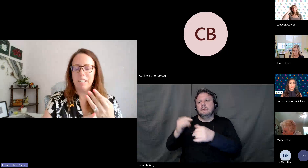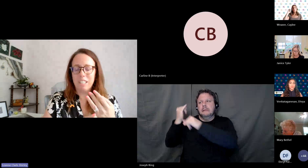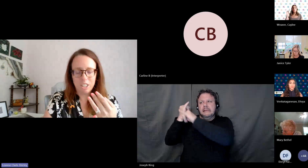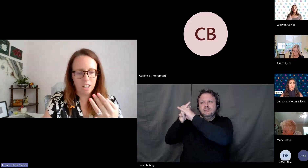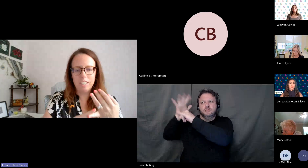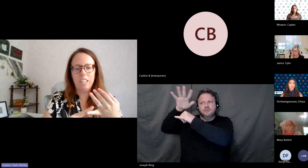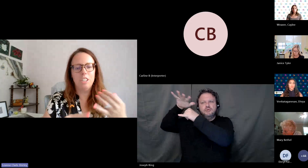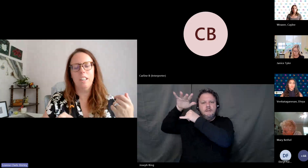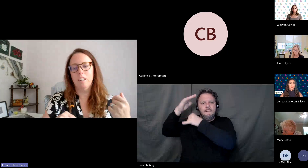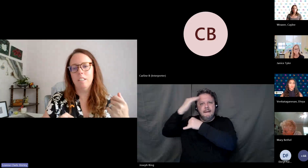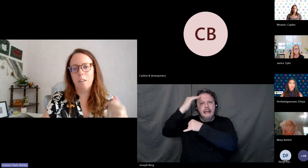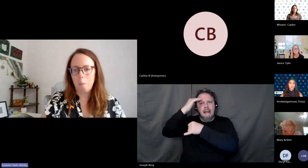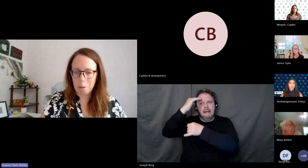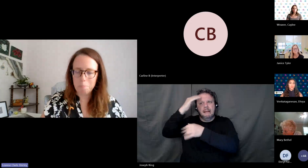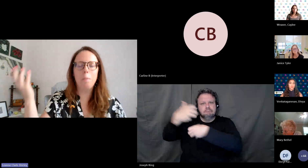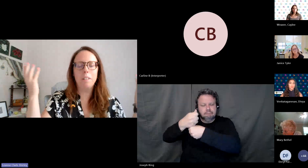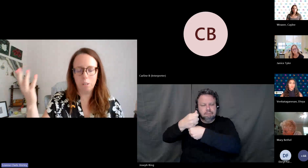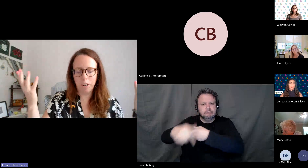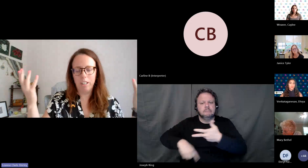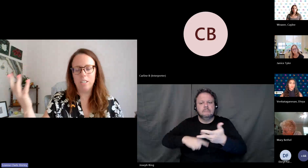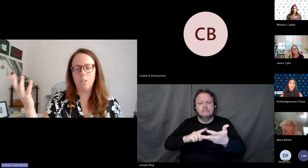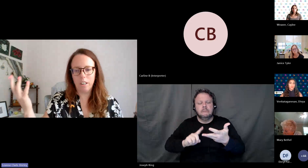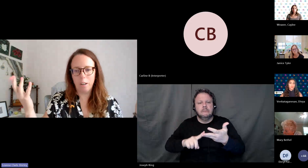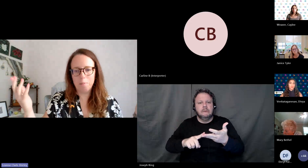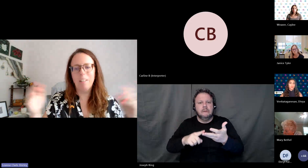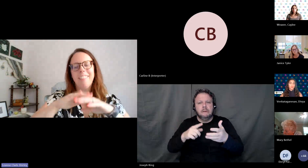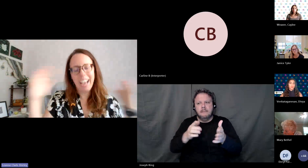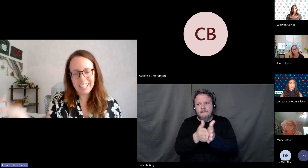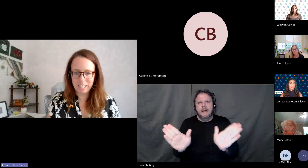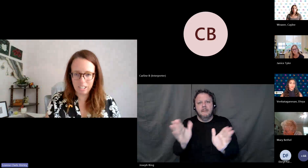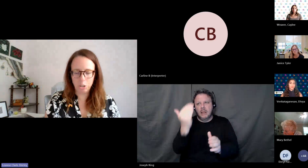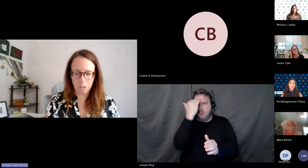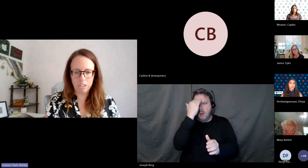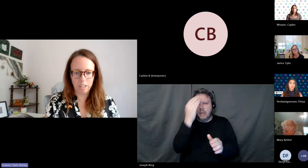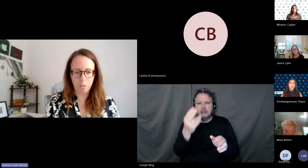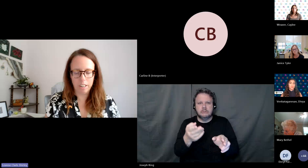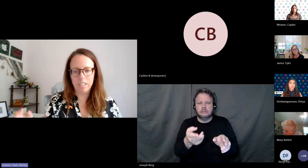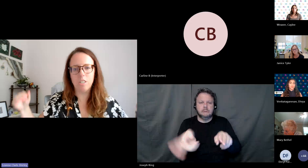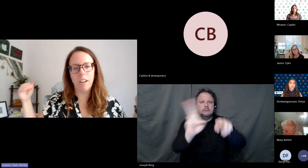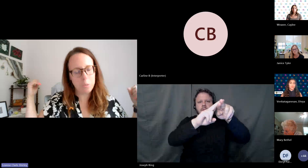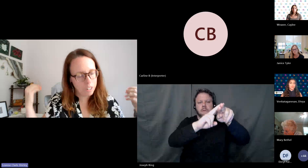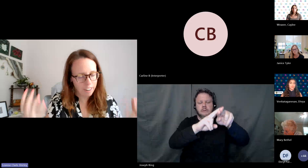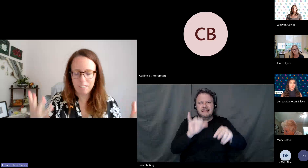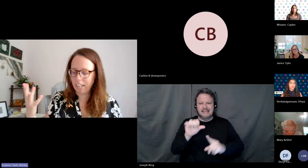Institutional knowledge being threatened. Consolidation. But public awareness going up. That's the situation that we're in.